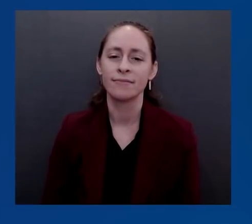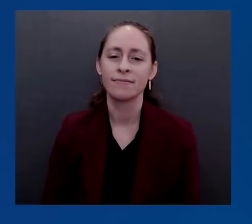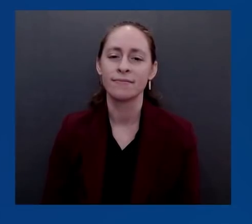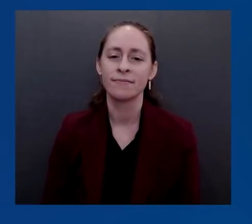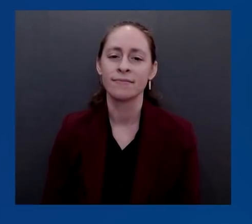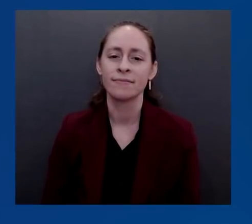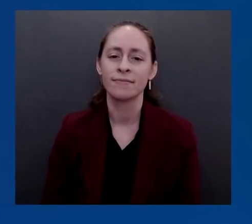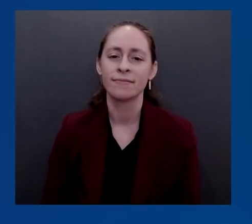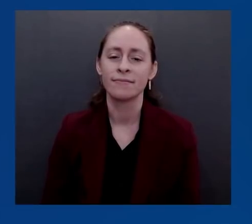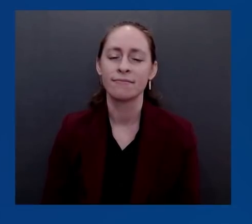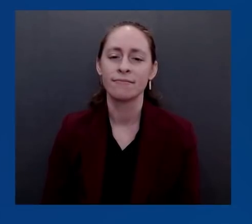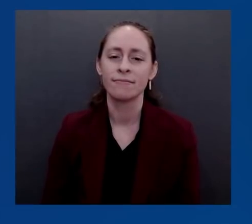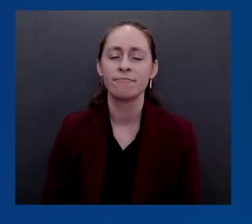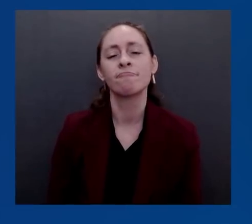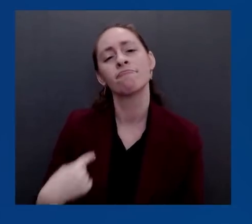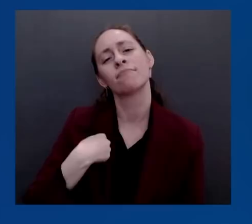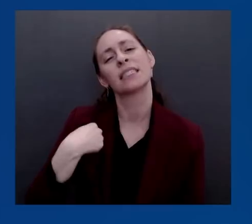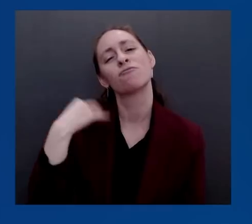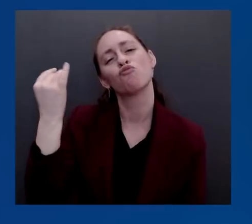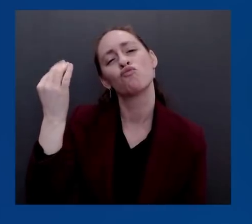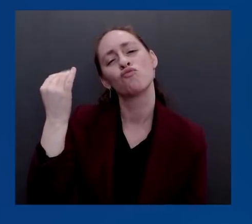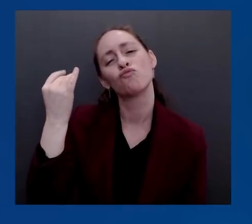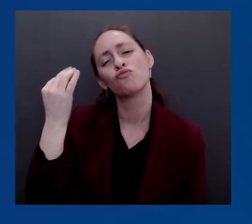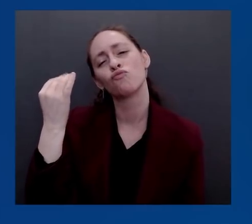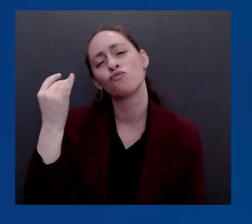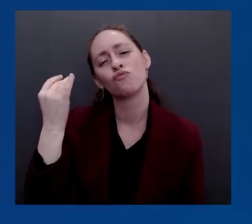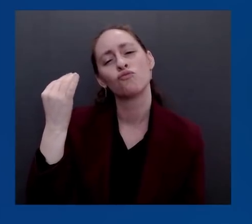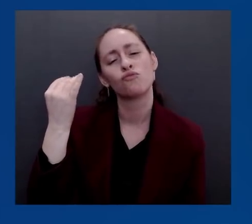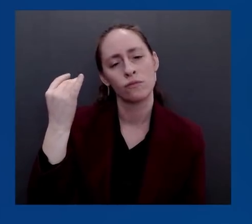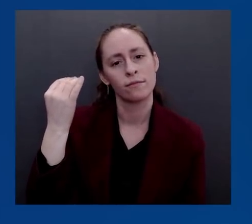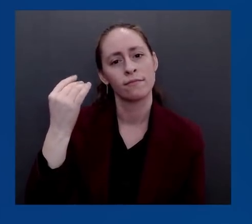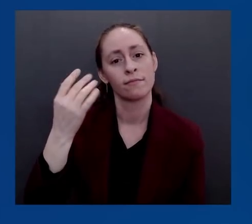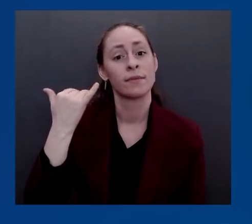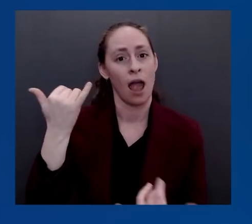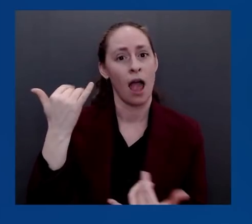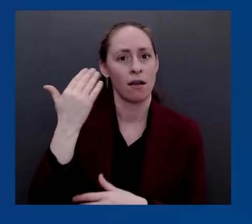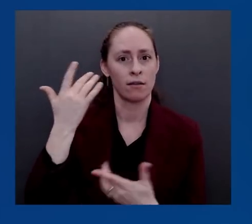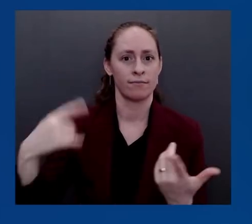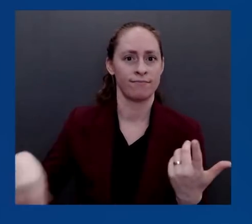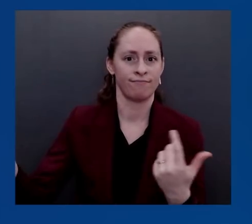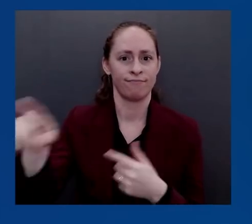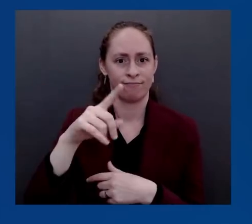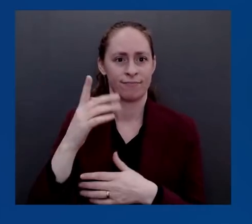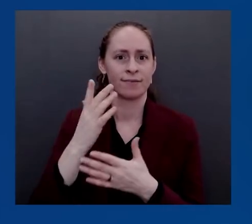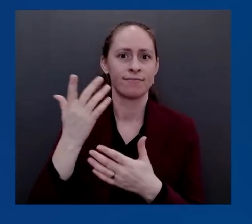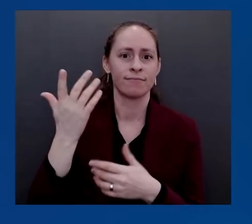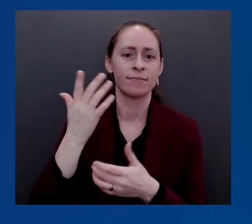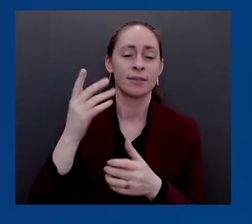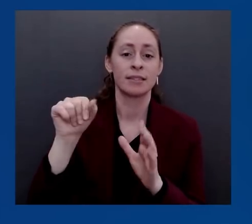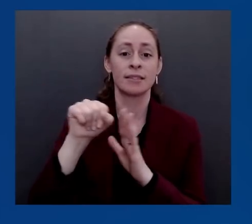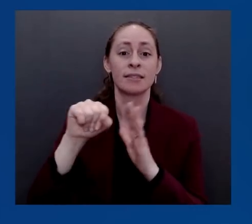because some states with Democratic governors have eased mask mandates, but it's my understanding